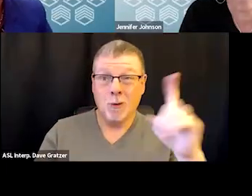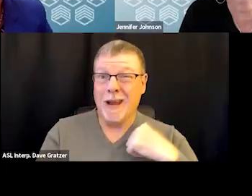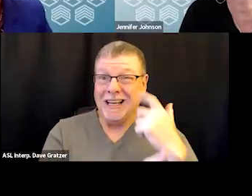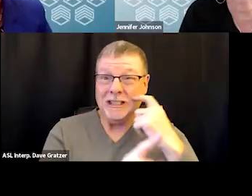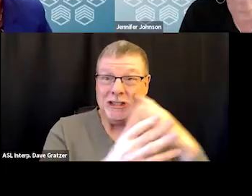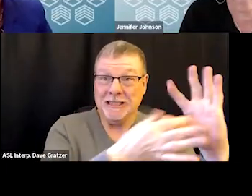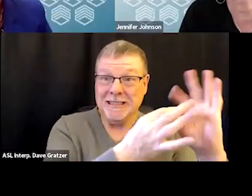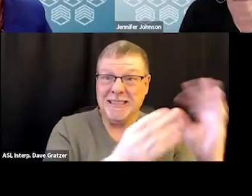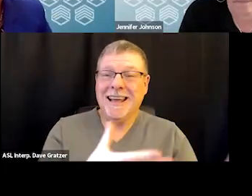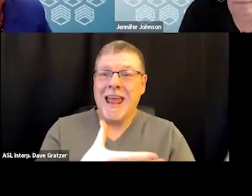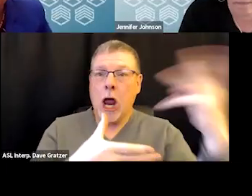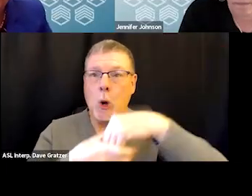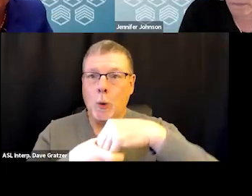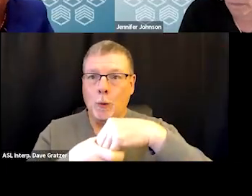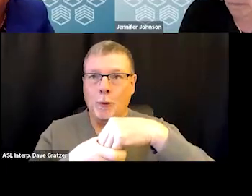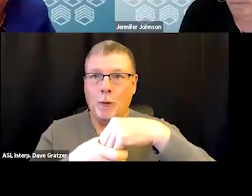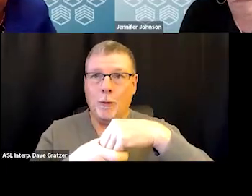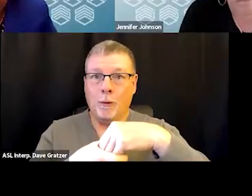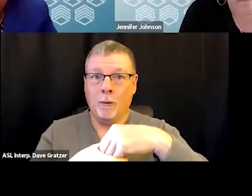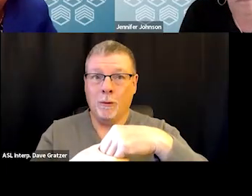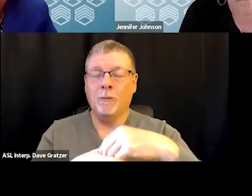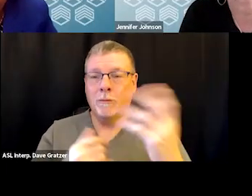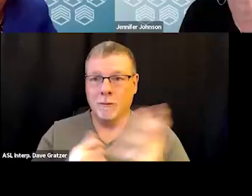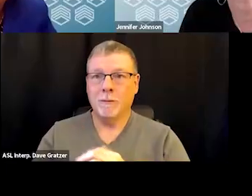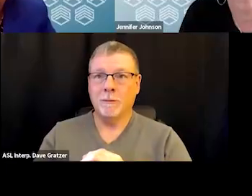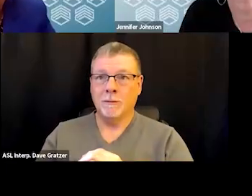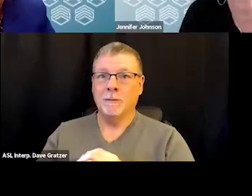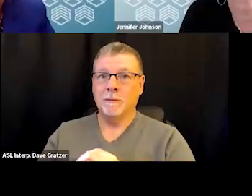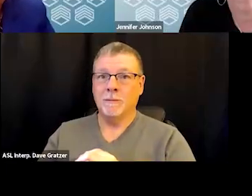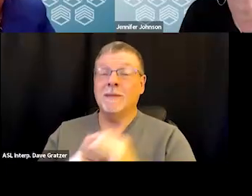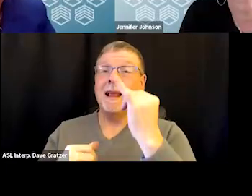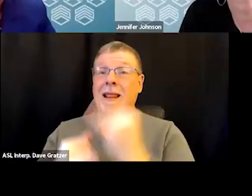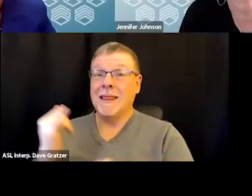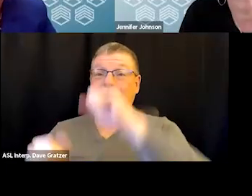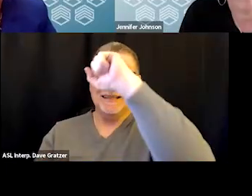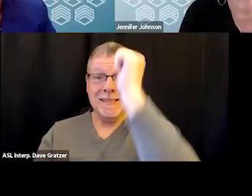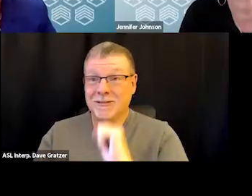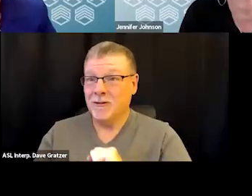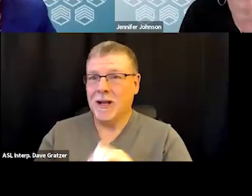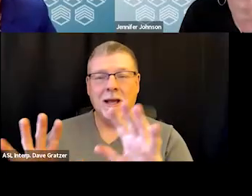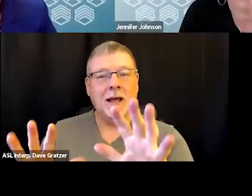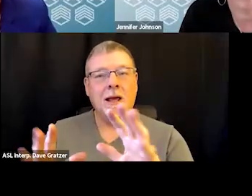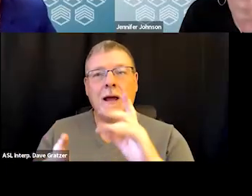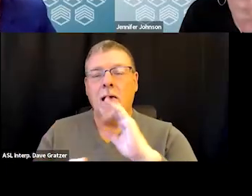spoke about, being mania or depression. Lastly, schizophrenia. These are all… This can all be part of a continuum.